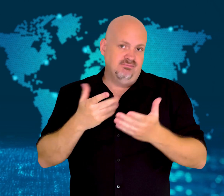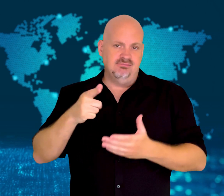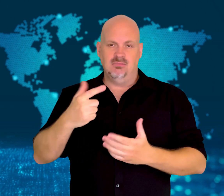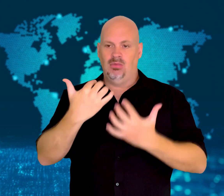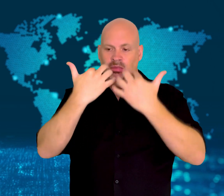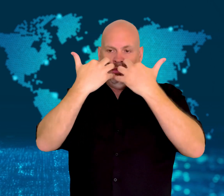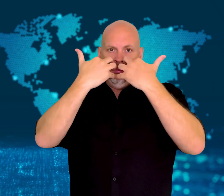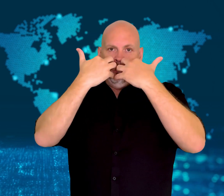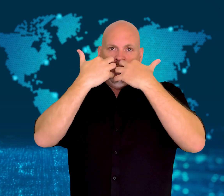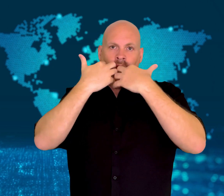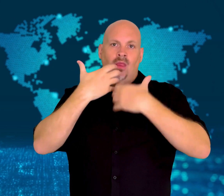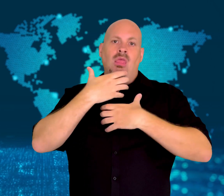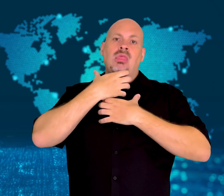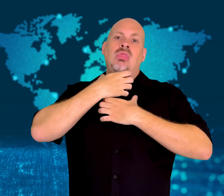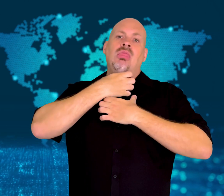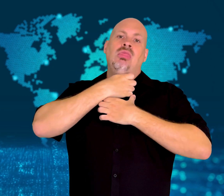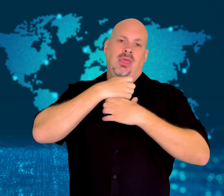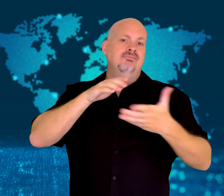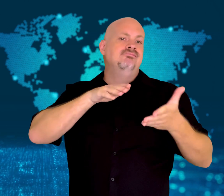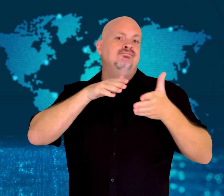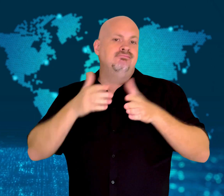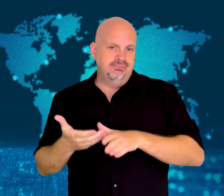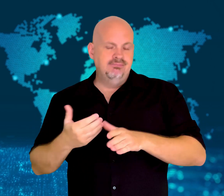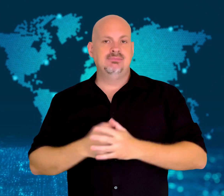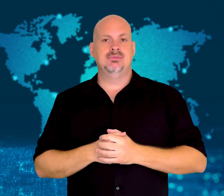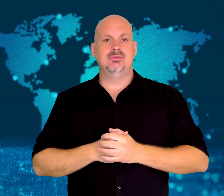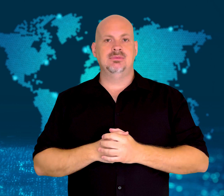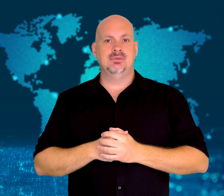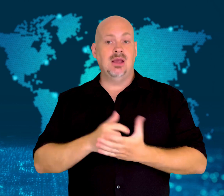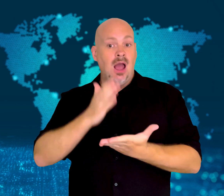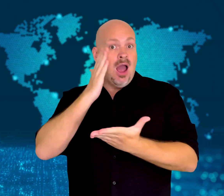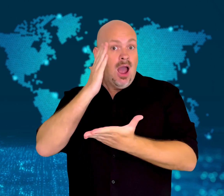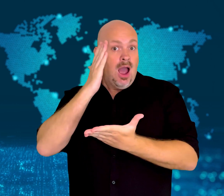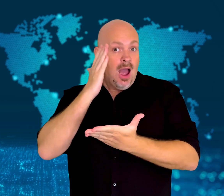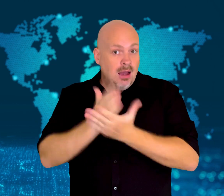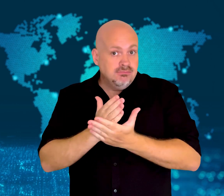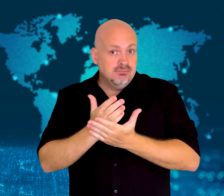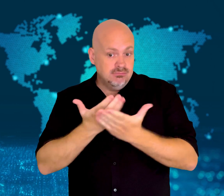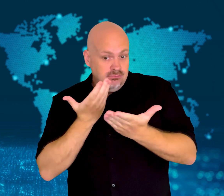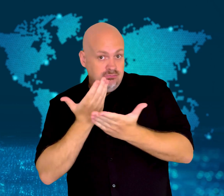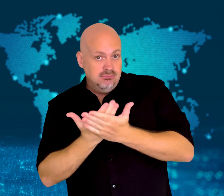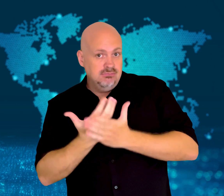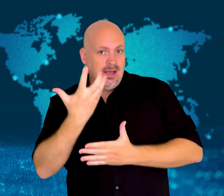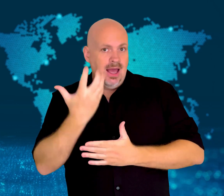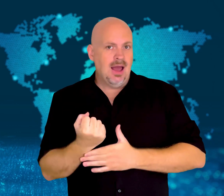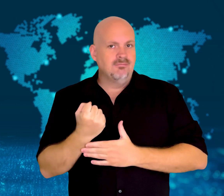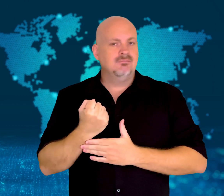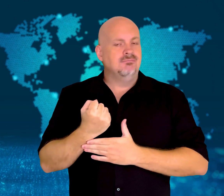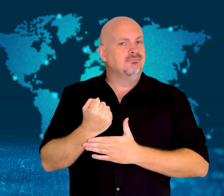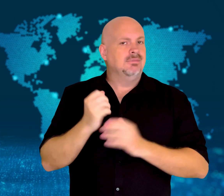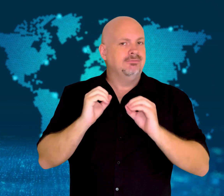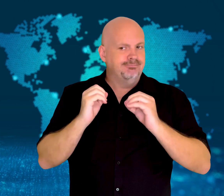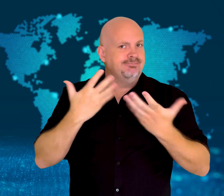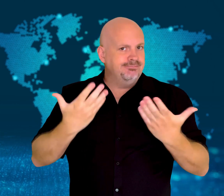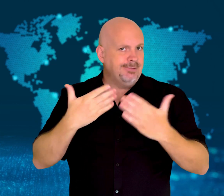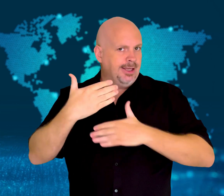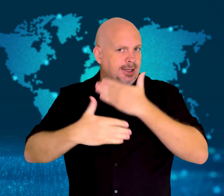Santos was already dead due to asphyxiation,